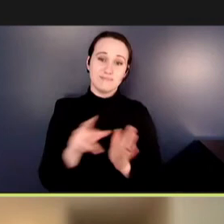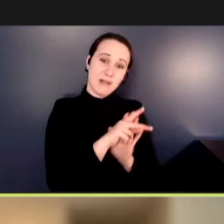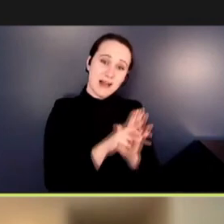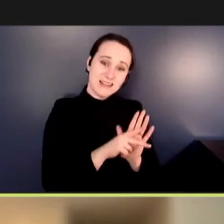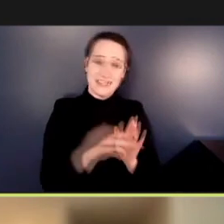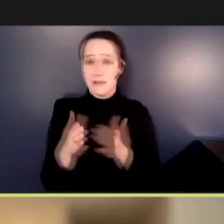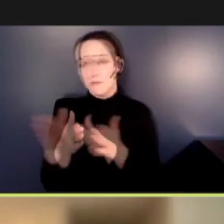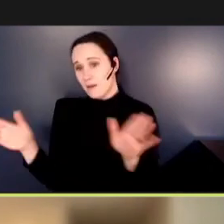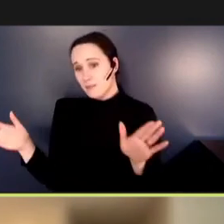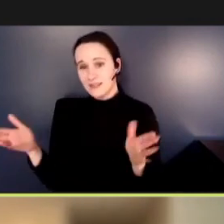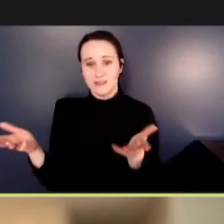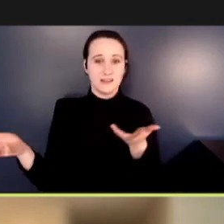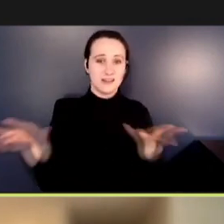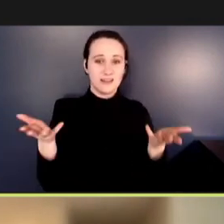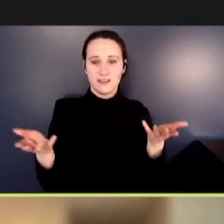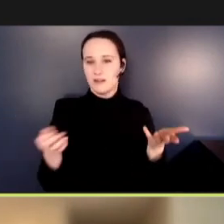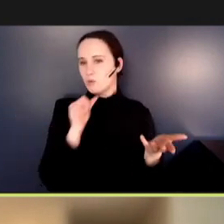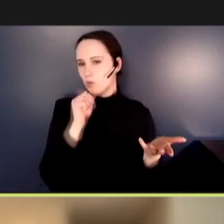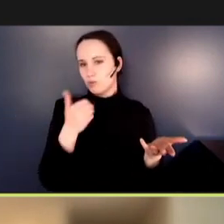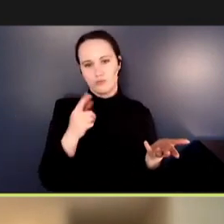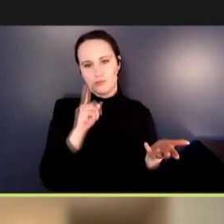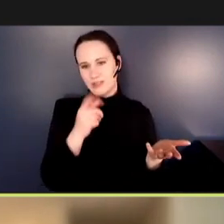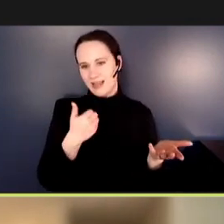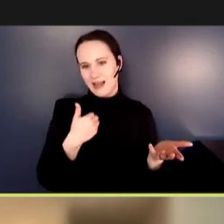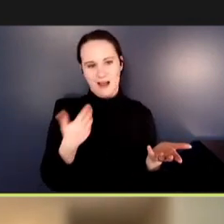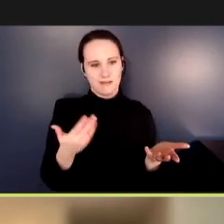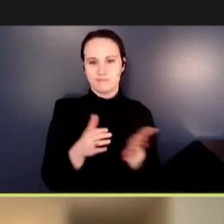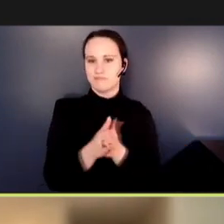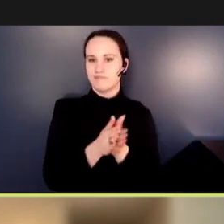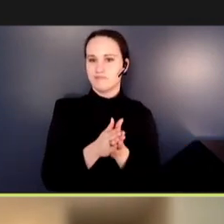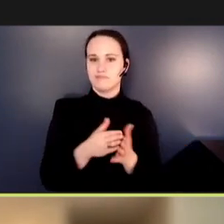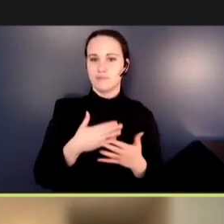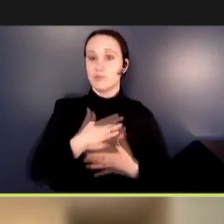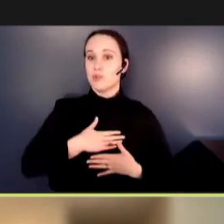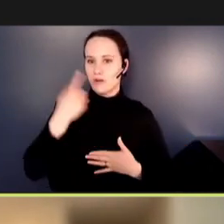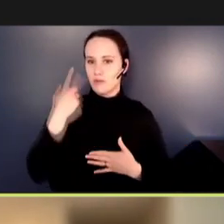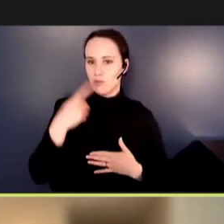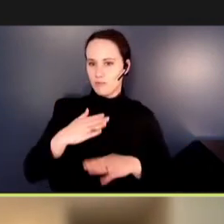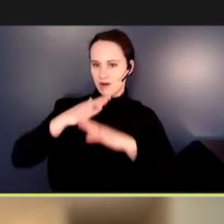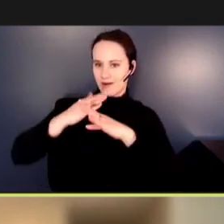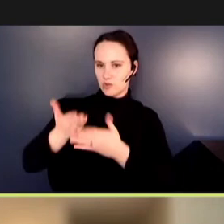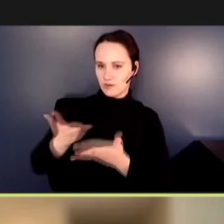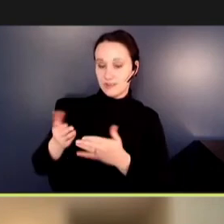lack of appreciation for preventative services, especially for legislators who are making the